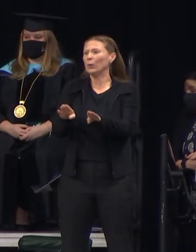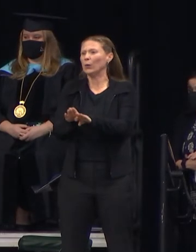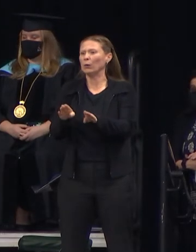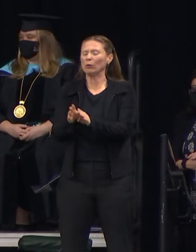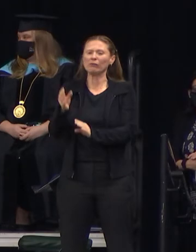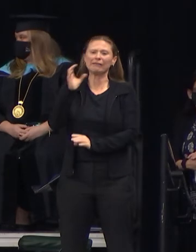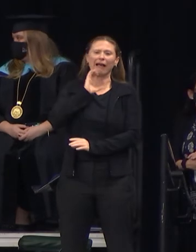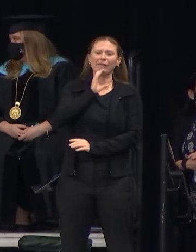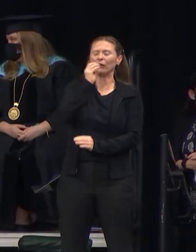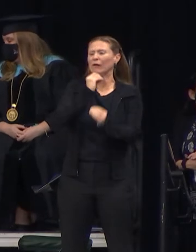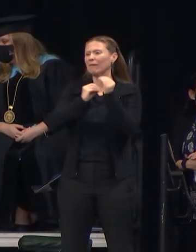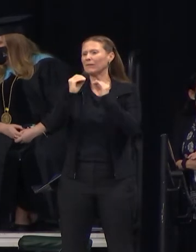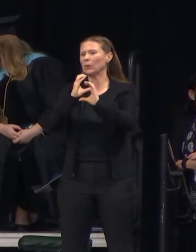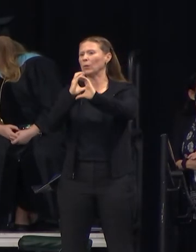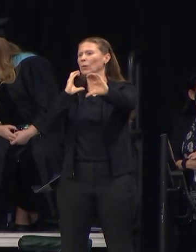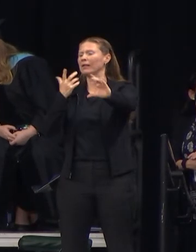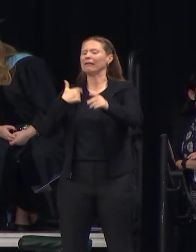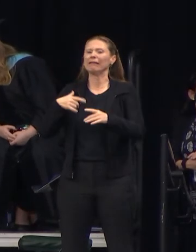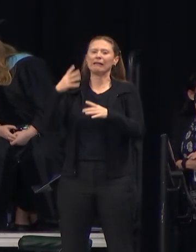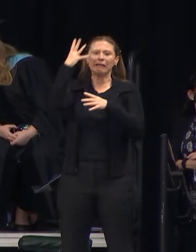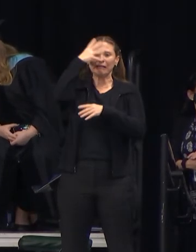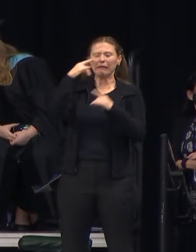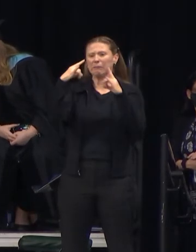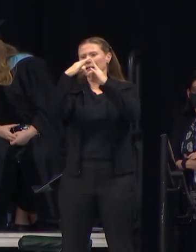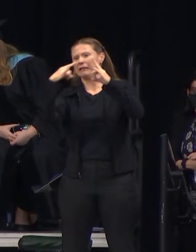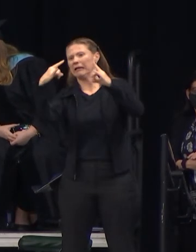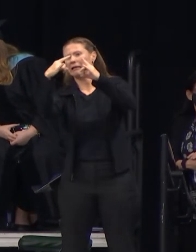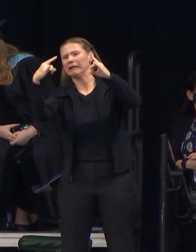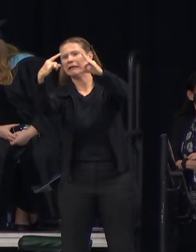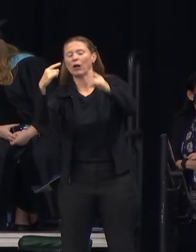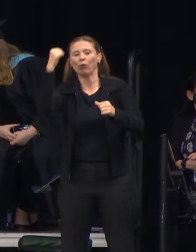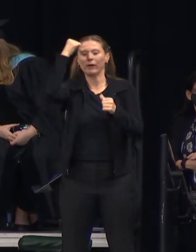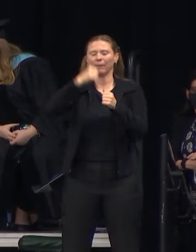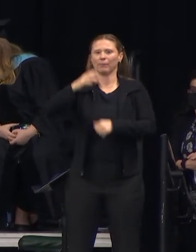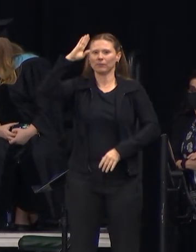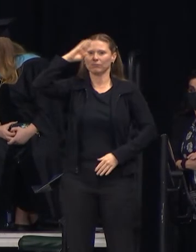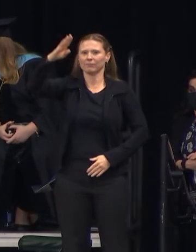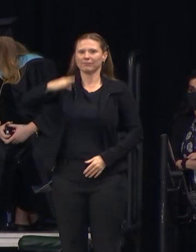sleeping in a tent, remembering to say "Yes, Sir!" "Yes, Ma'am!"